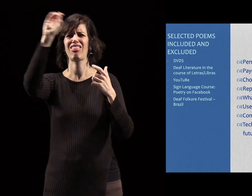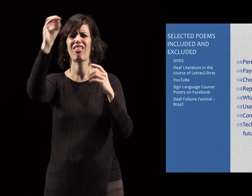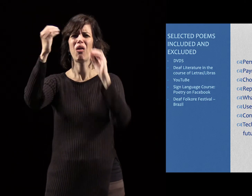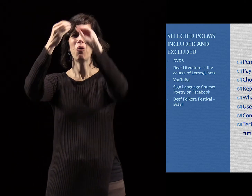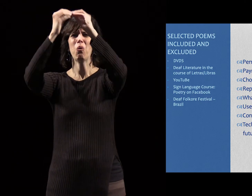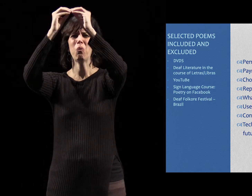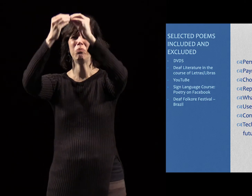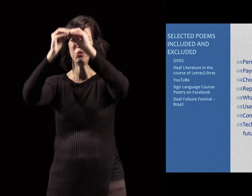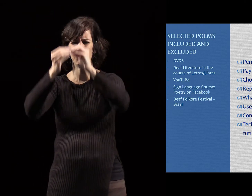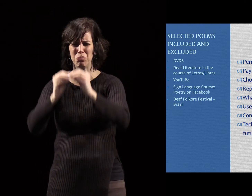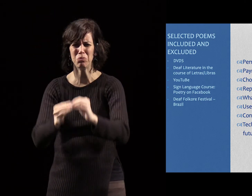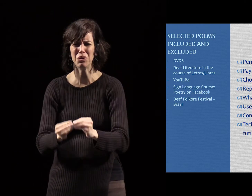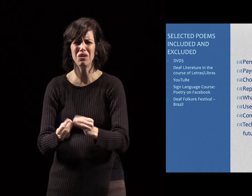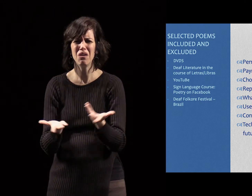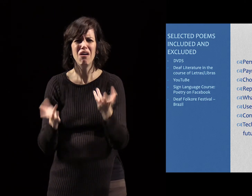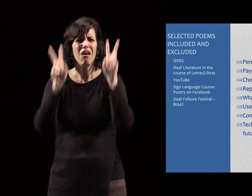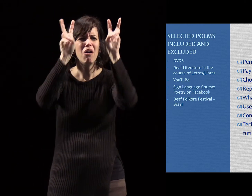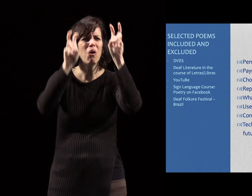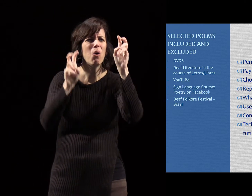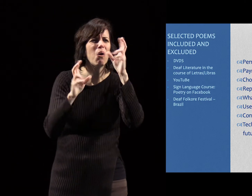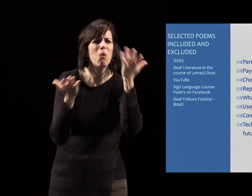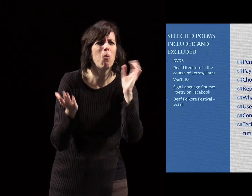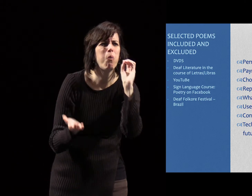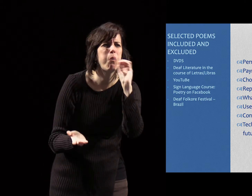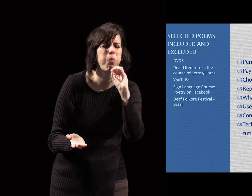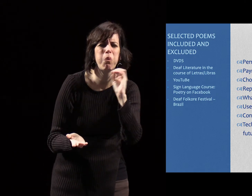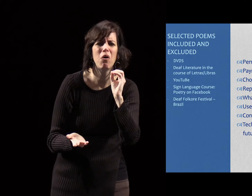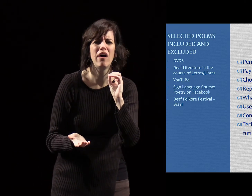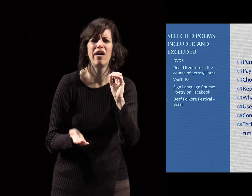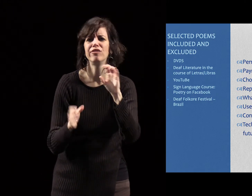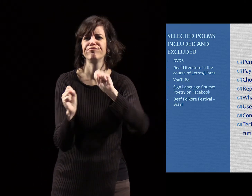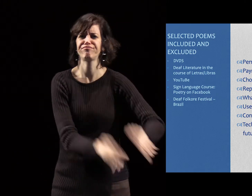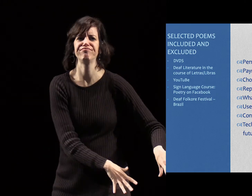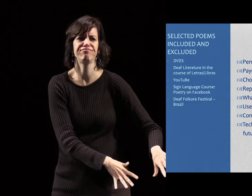Right? Why would you just want a list of titles or numbers?